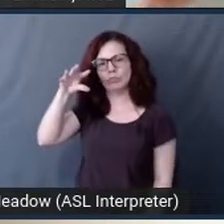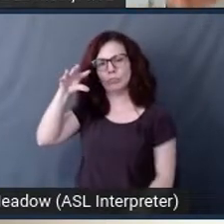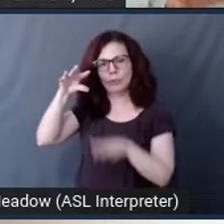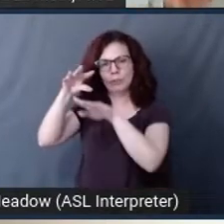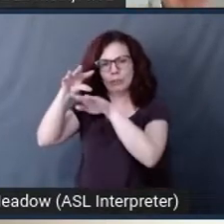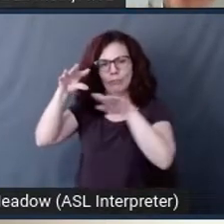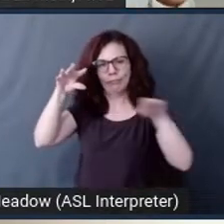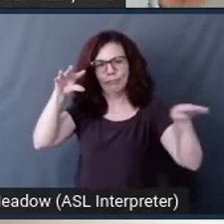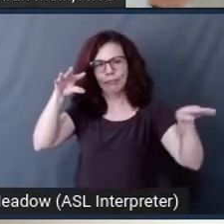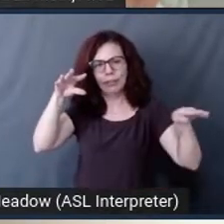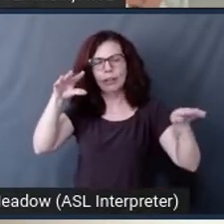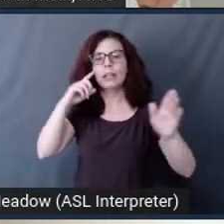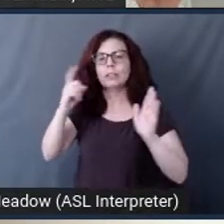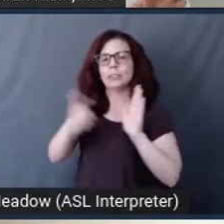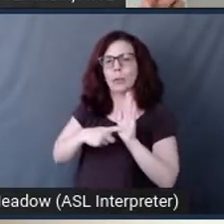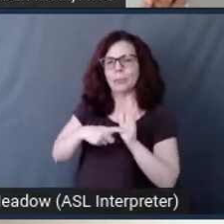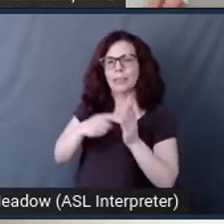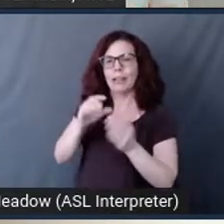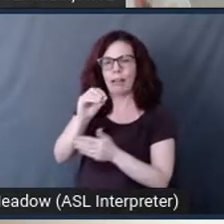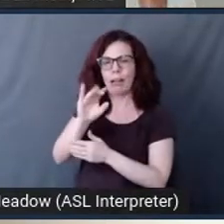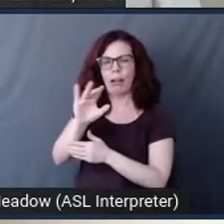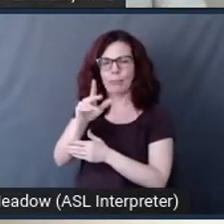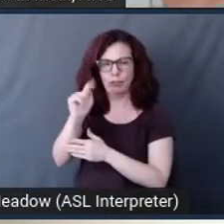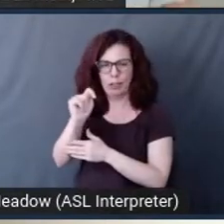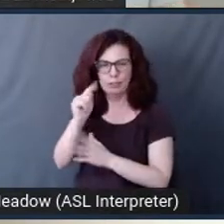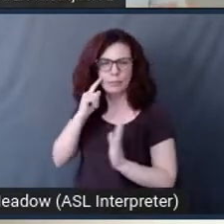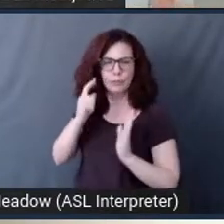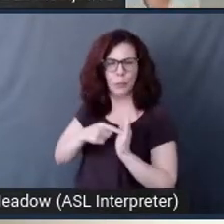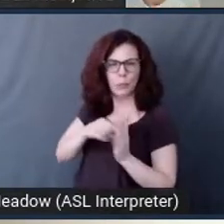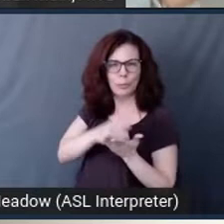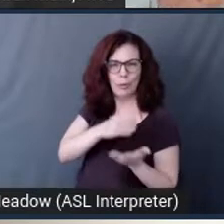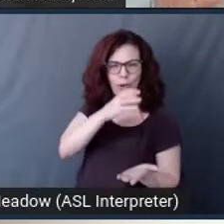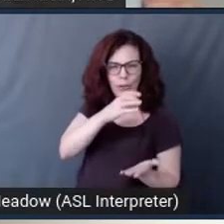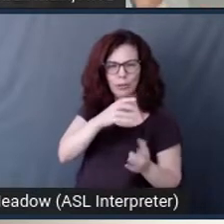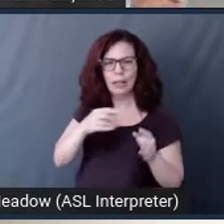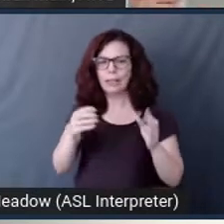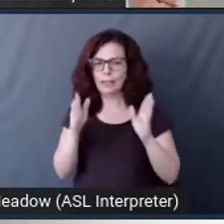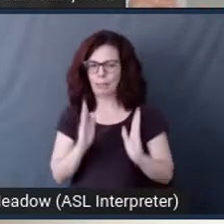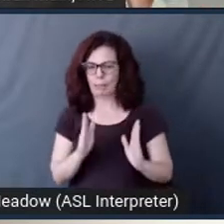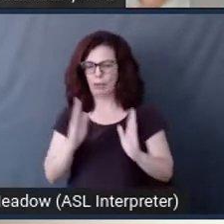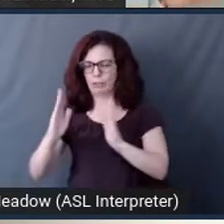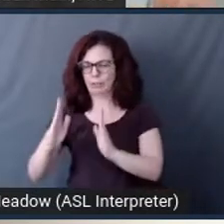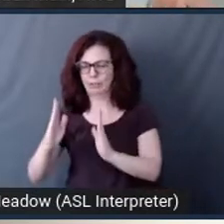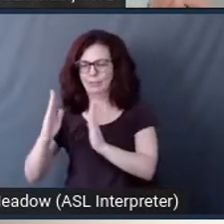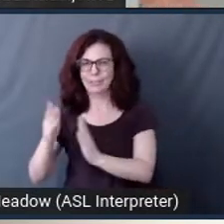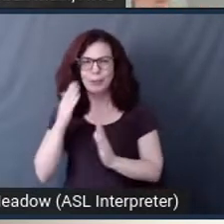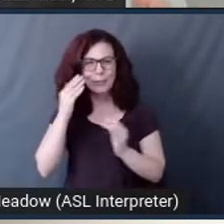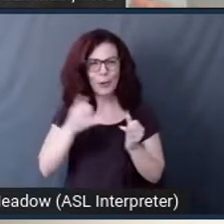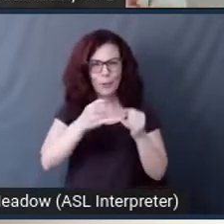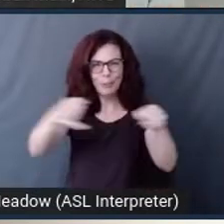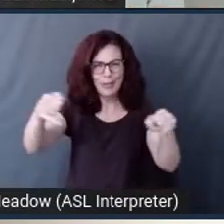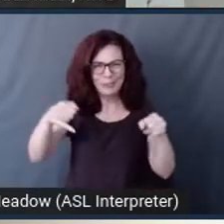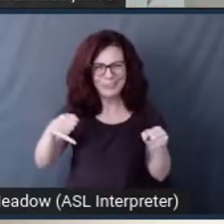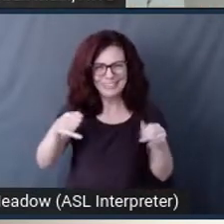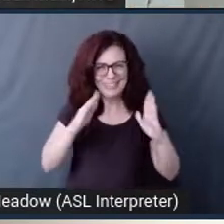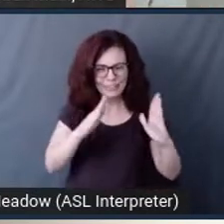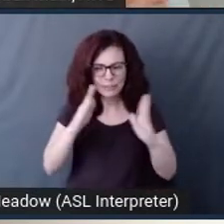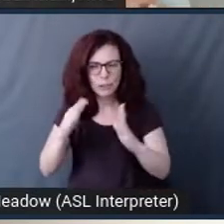right, so it's detecting the bottles and then it's drawing the bounding box around it. So that's where we know within the picture where exactly is the bottle,